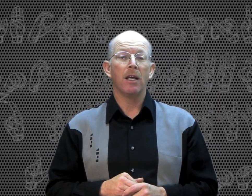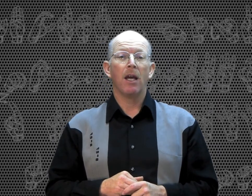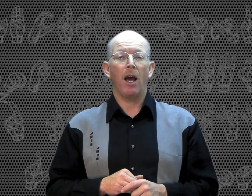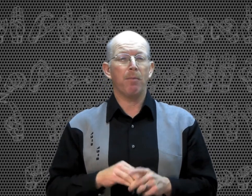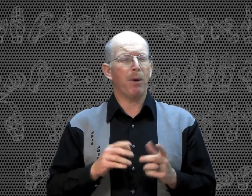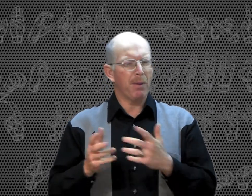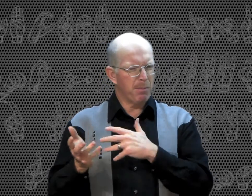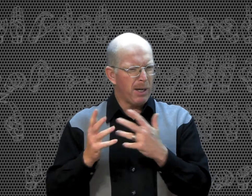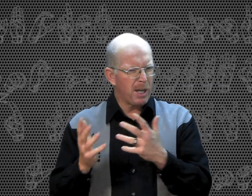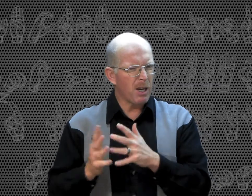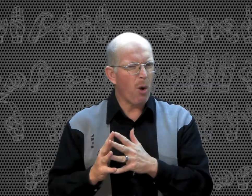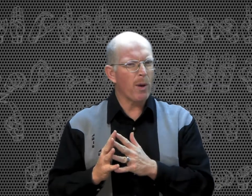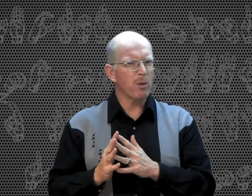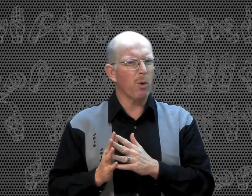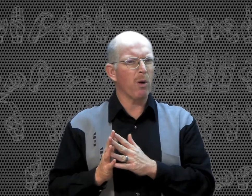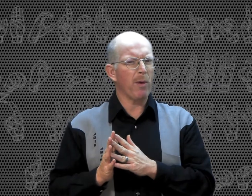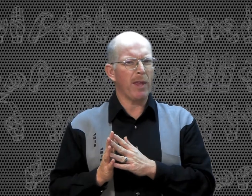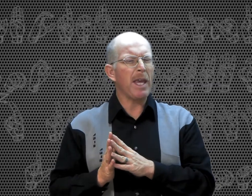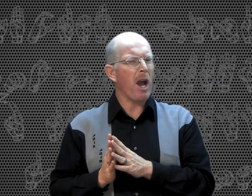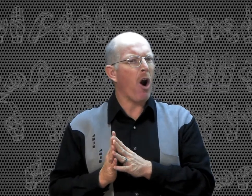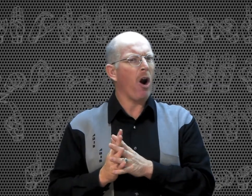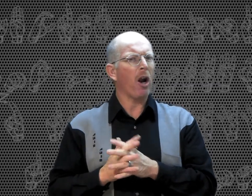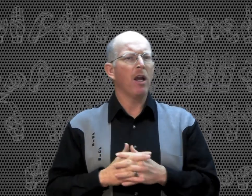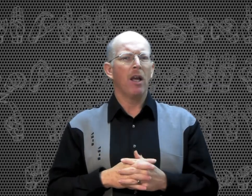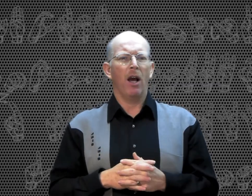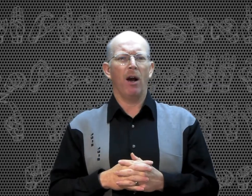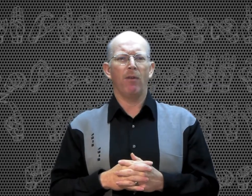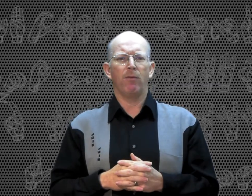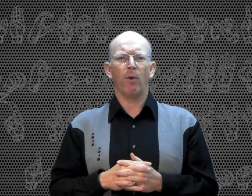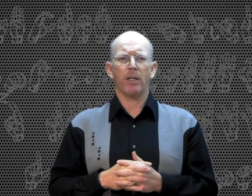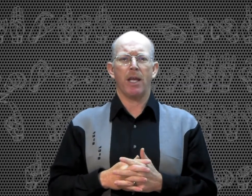But, it doesn't always work with the -ER.